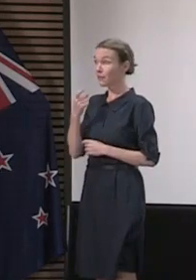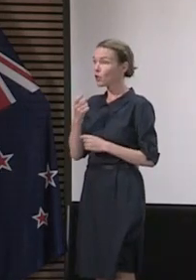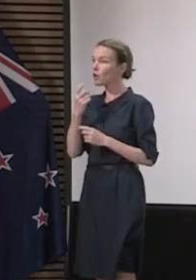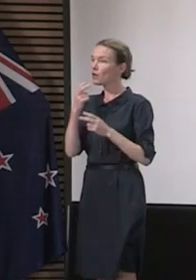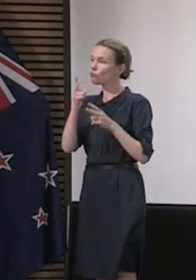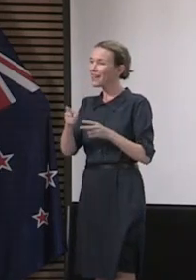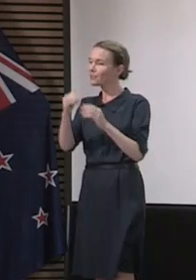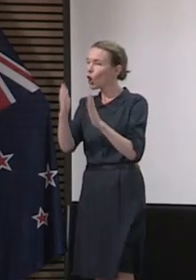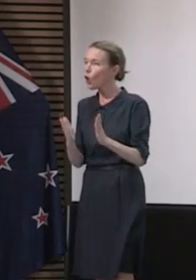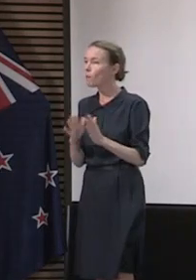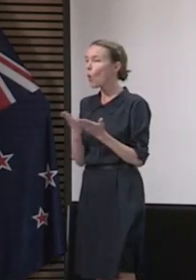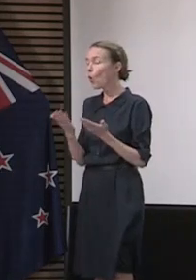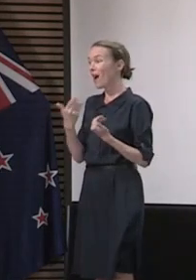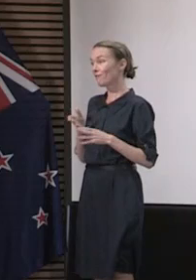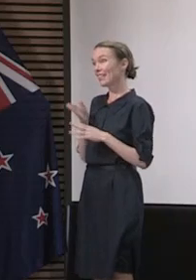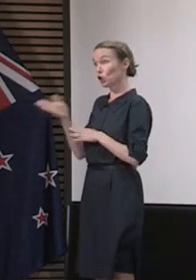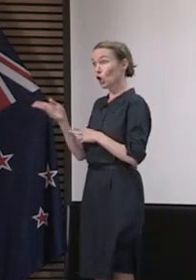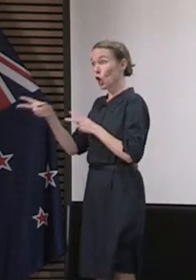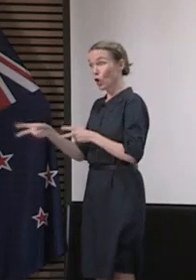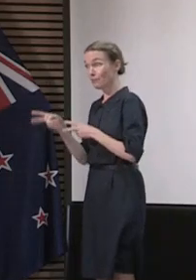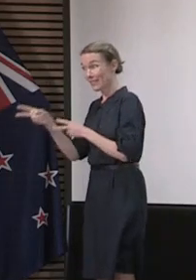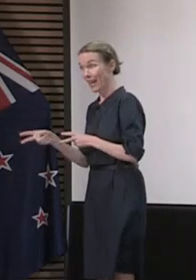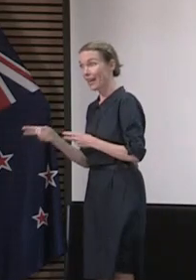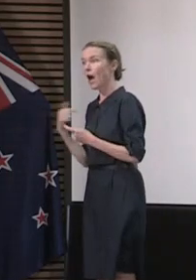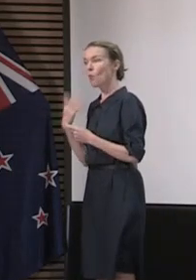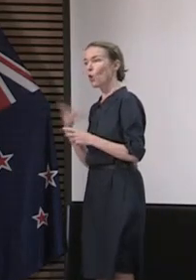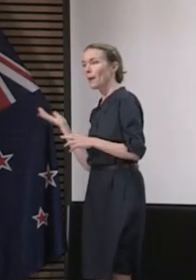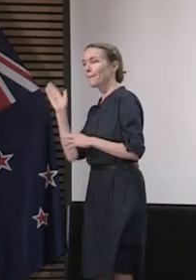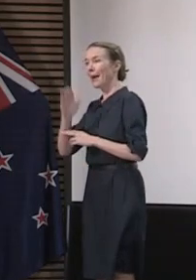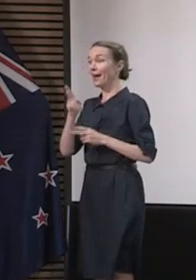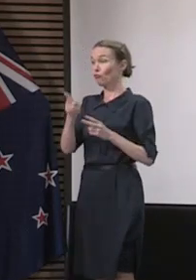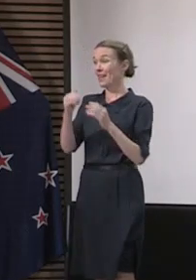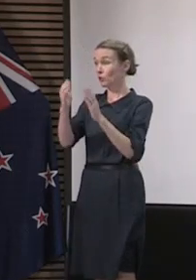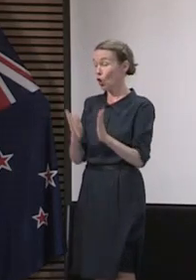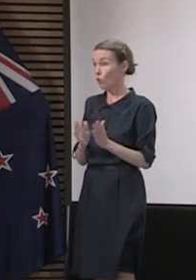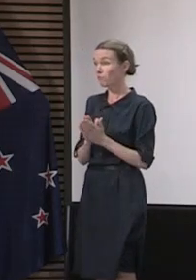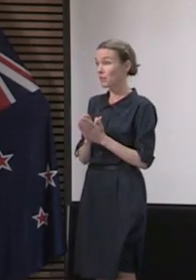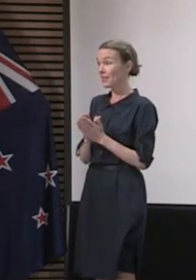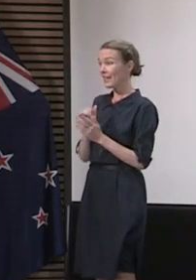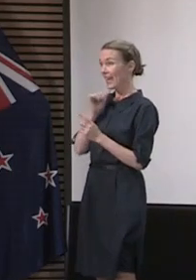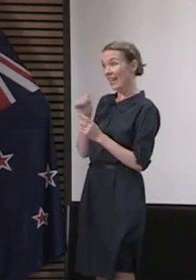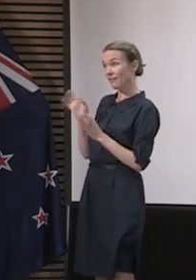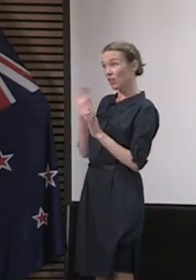care or is returning because they have been in hospital, who is symptomatic and is a